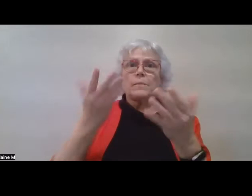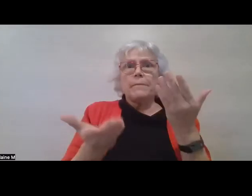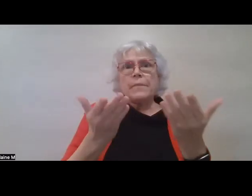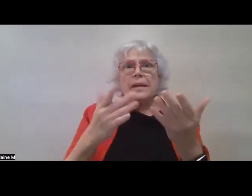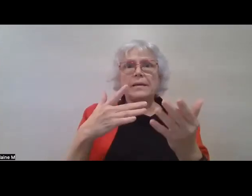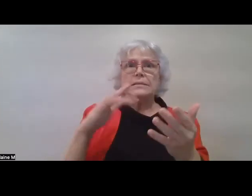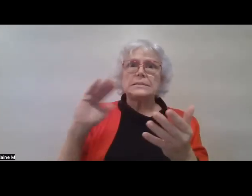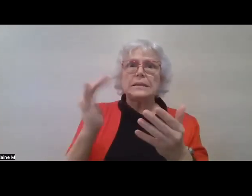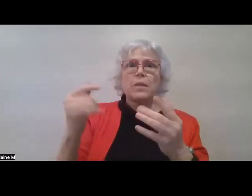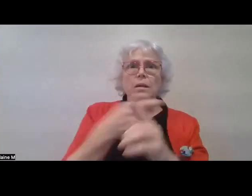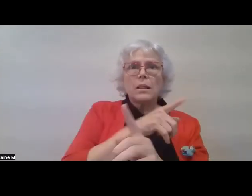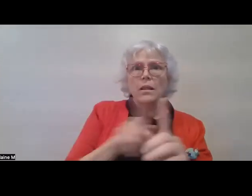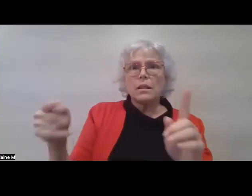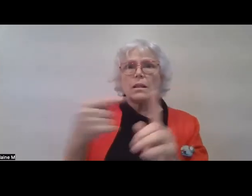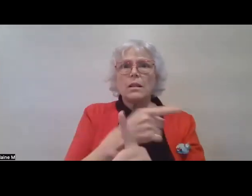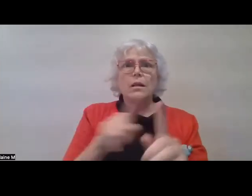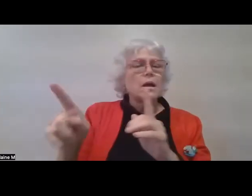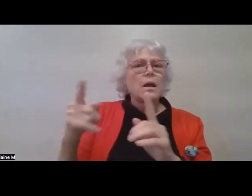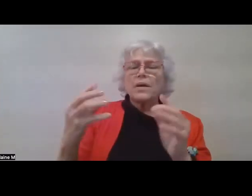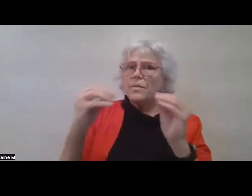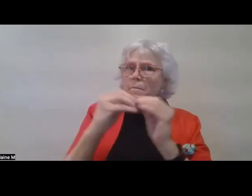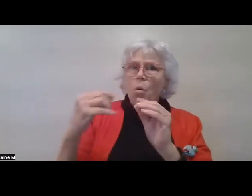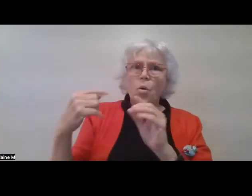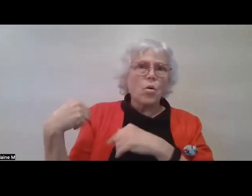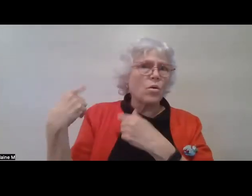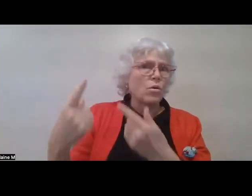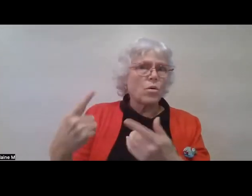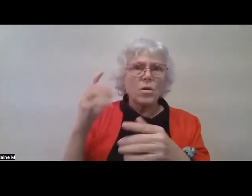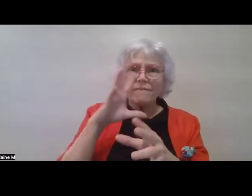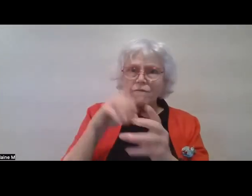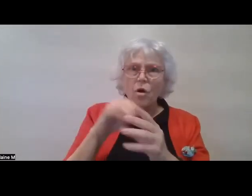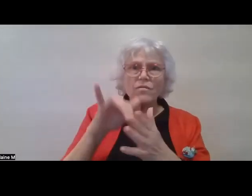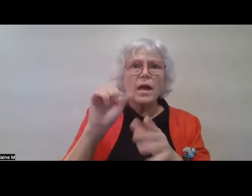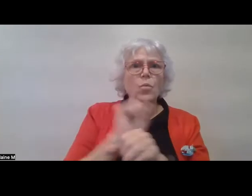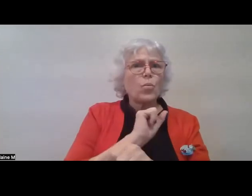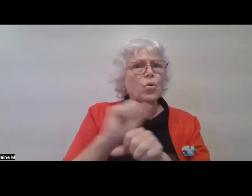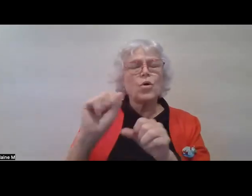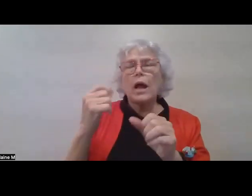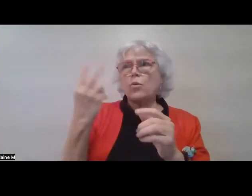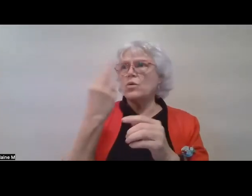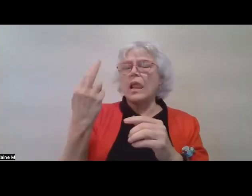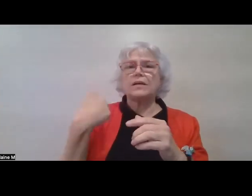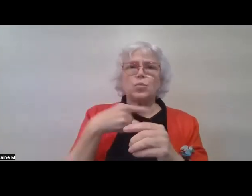work, the more I see how interconnected we all are in ways that many of us have never imagined. While he